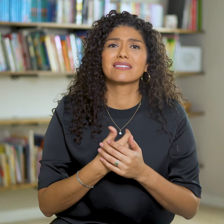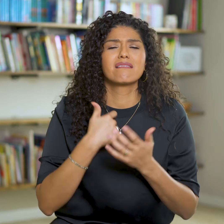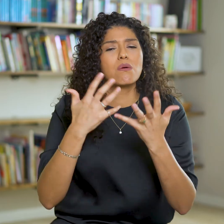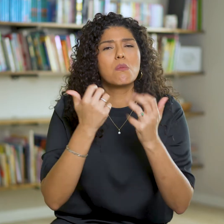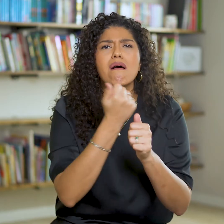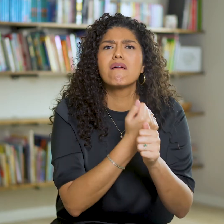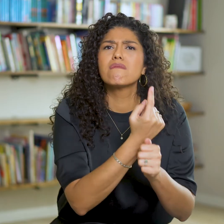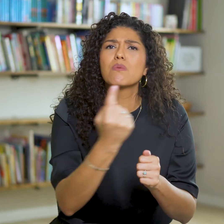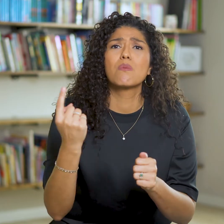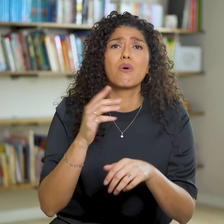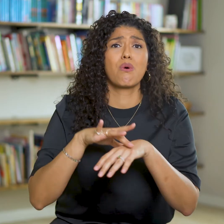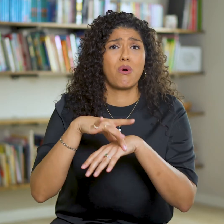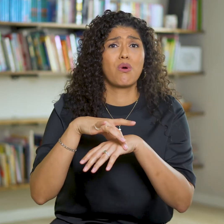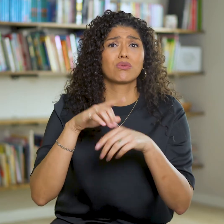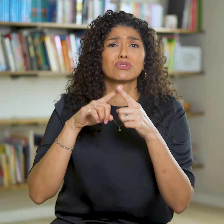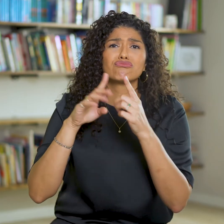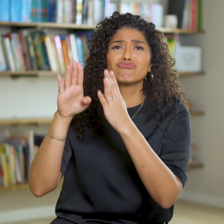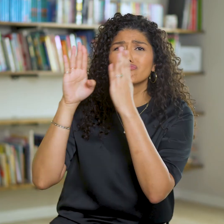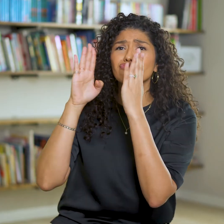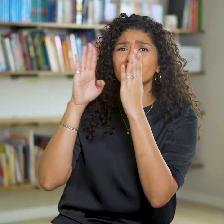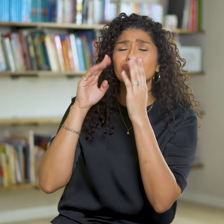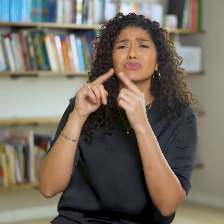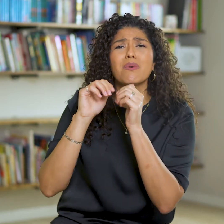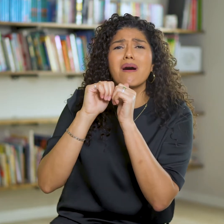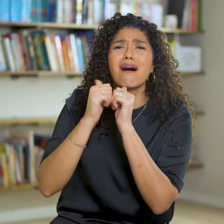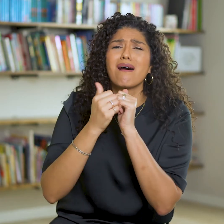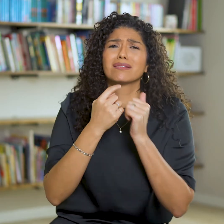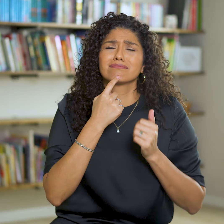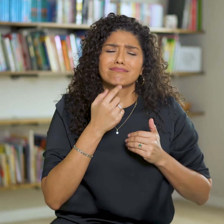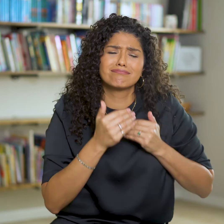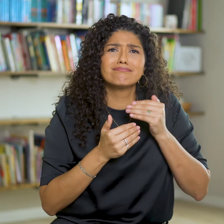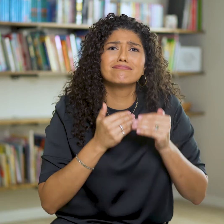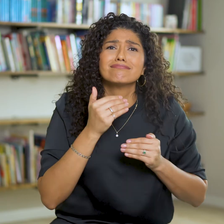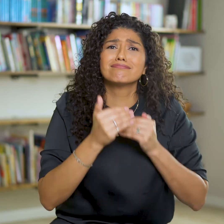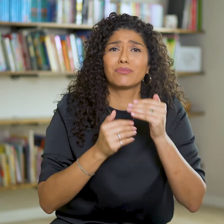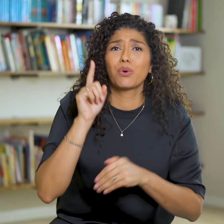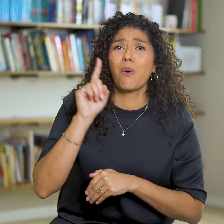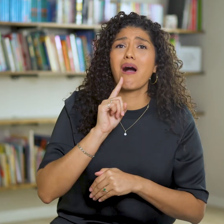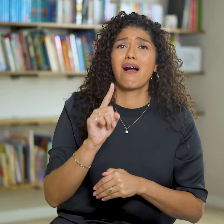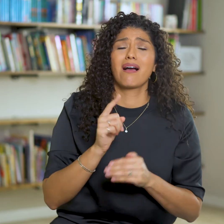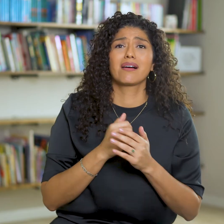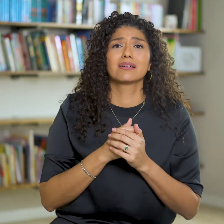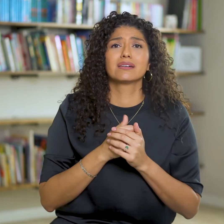I want everyone on earth to pay attention to how kind You are,